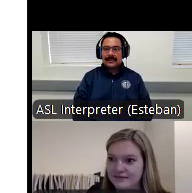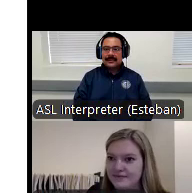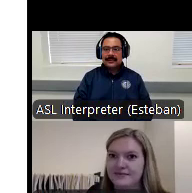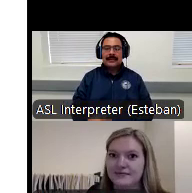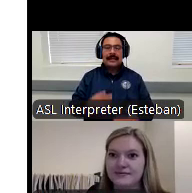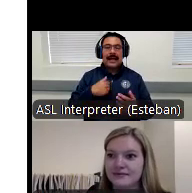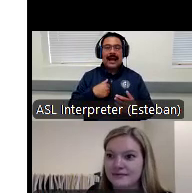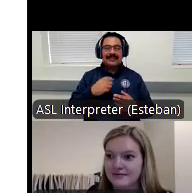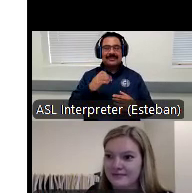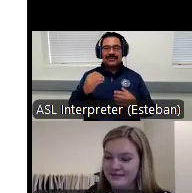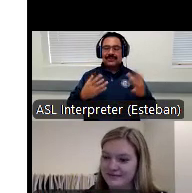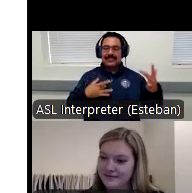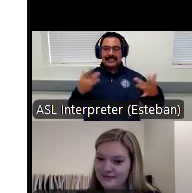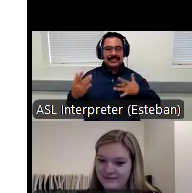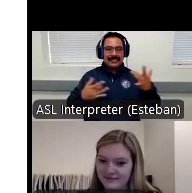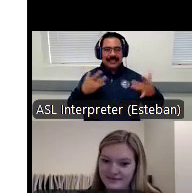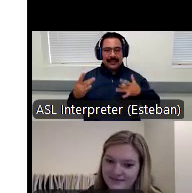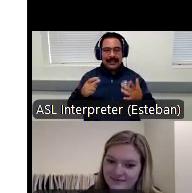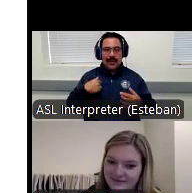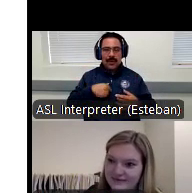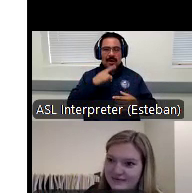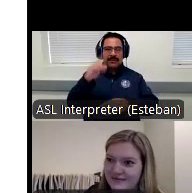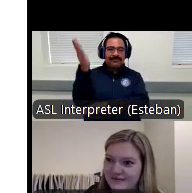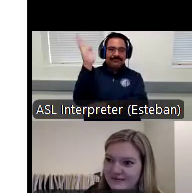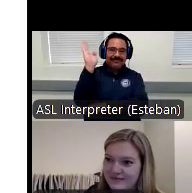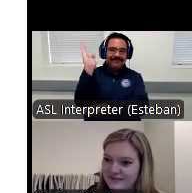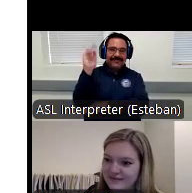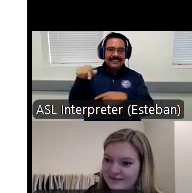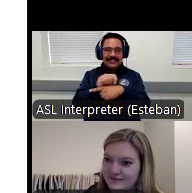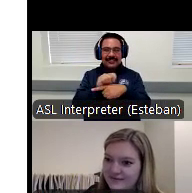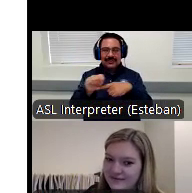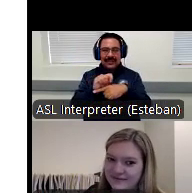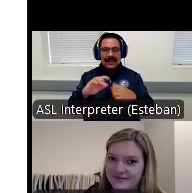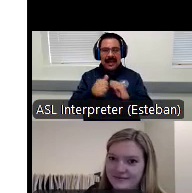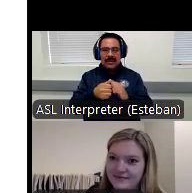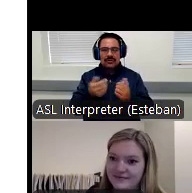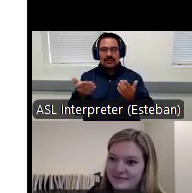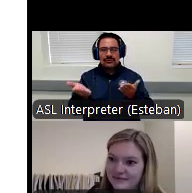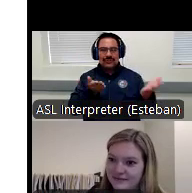I'm so excited that we are presenting this training on how to serve people with